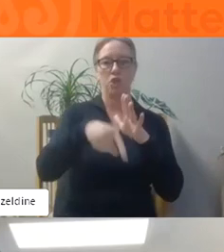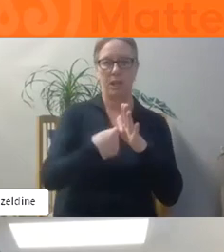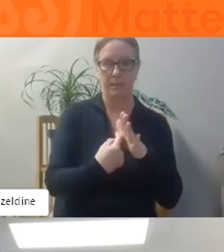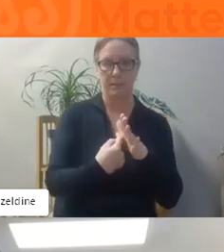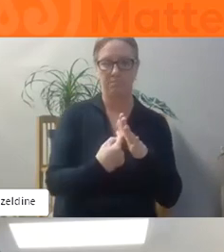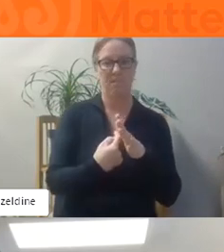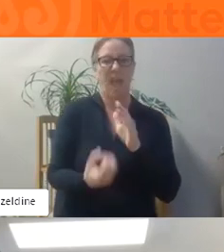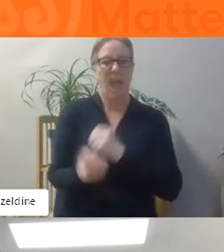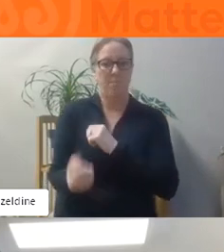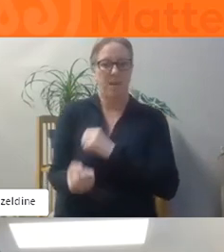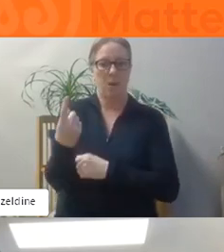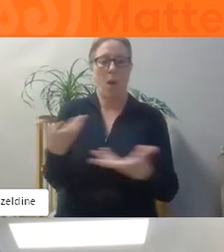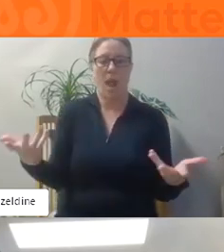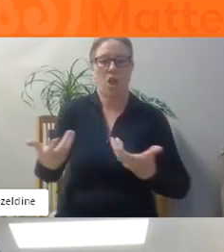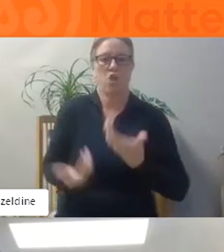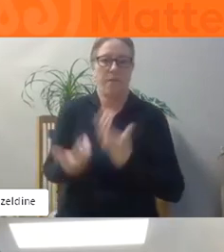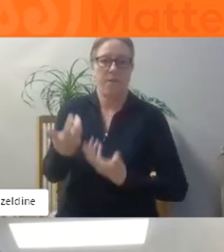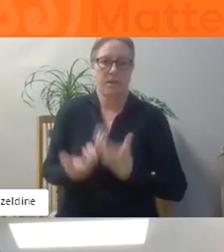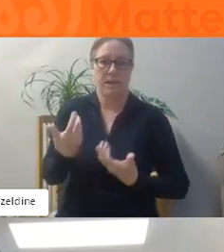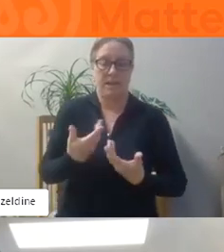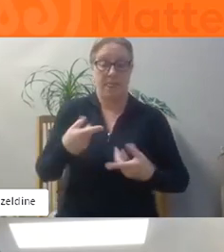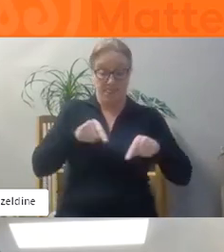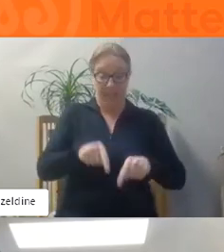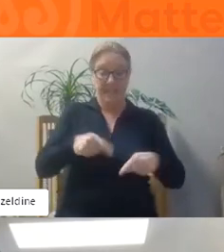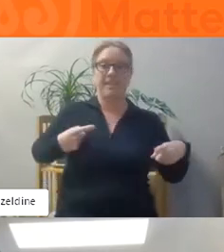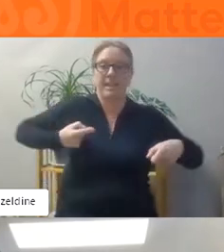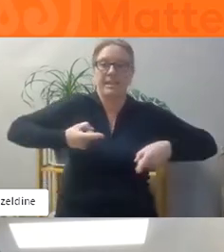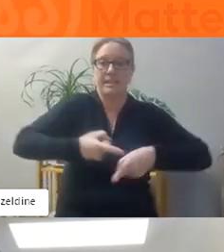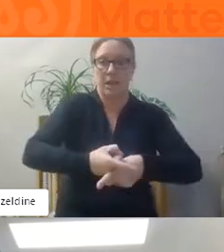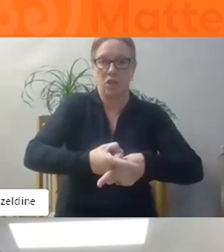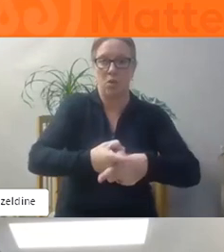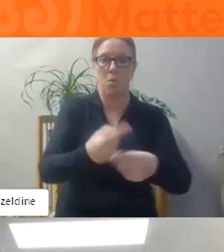so this is the intersectional element that everybody has talked about.